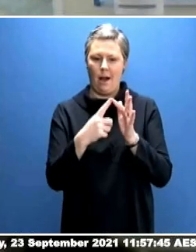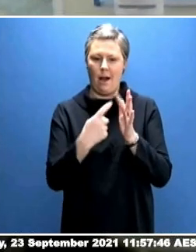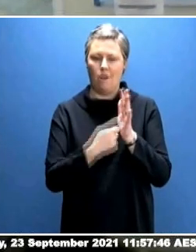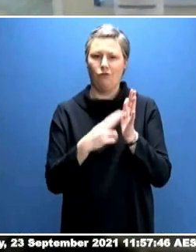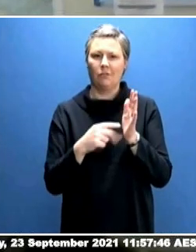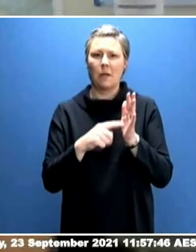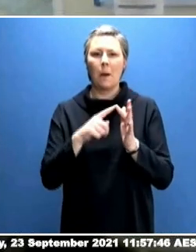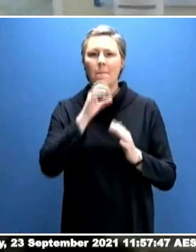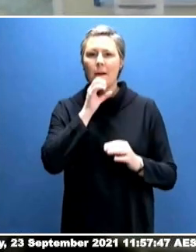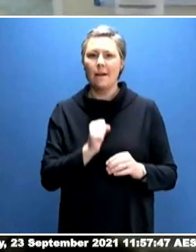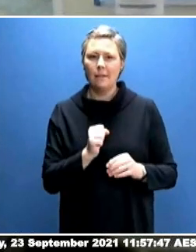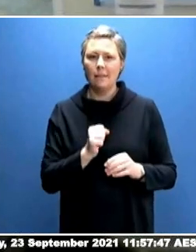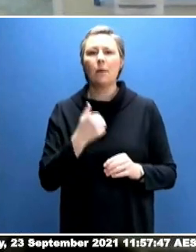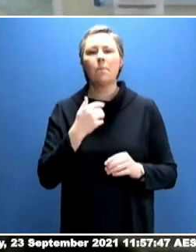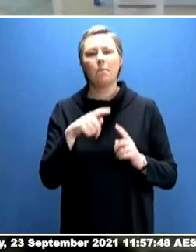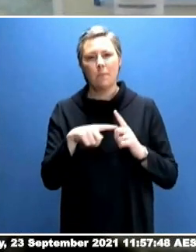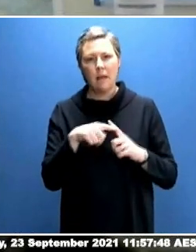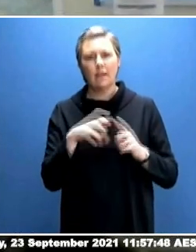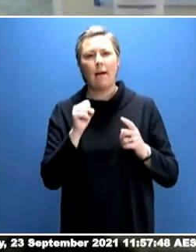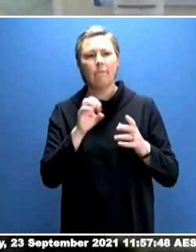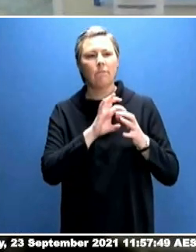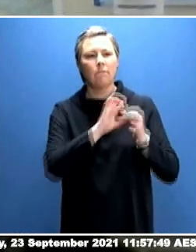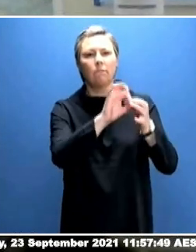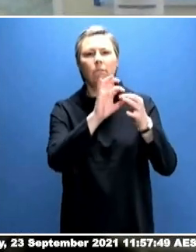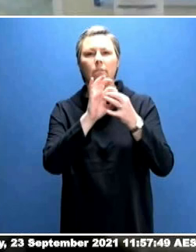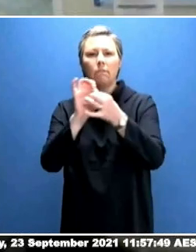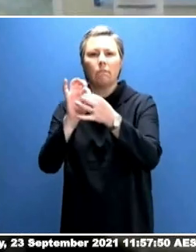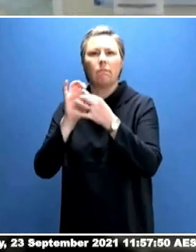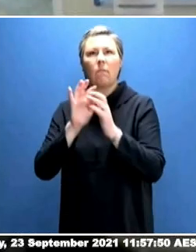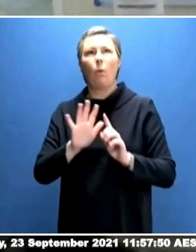I do have family connections now across the Northern Territory,